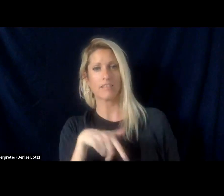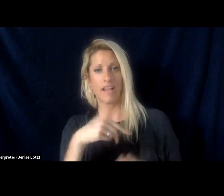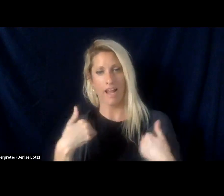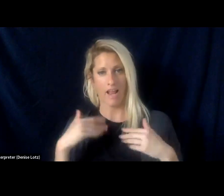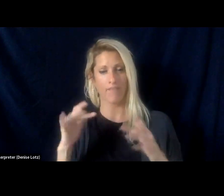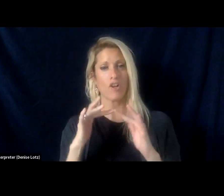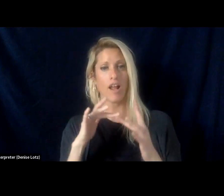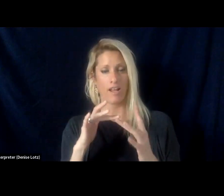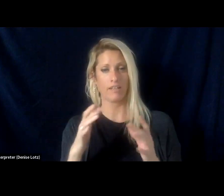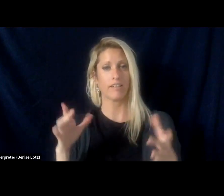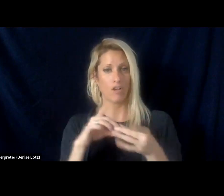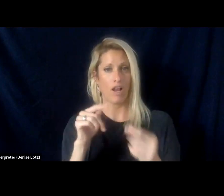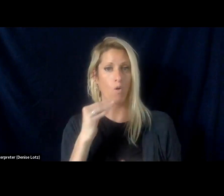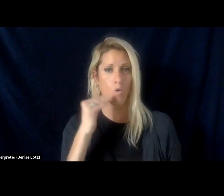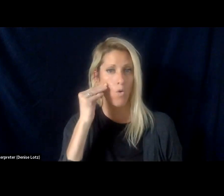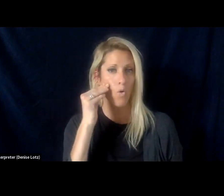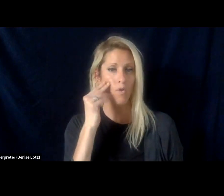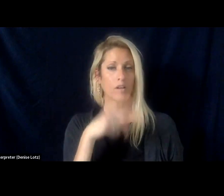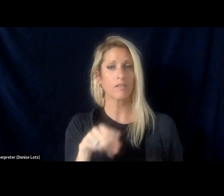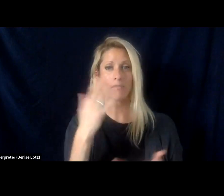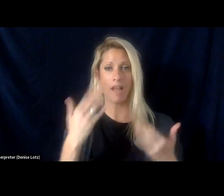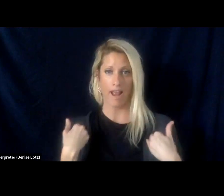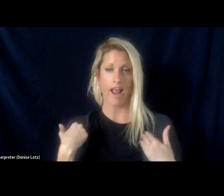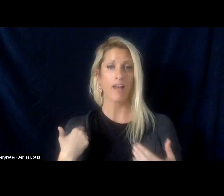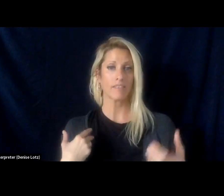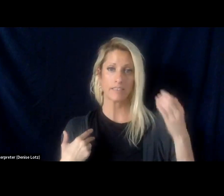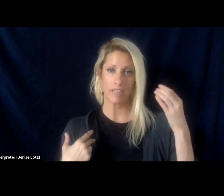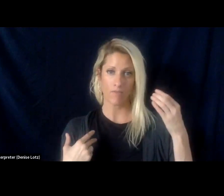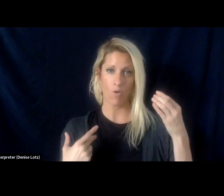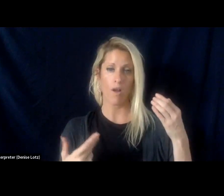Internet connection at home, and by that they mean they have a cell phone that has data,